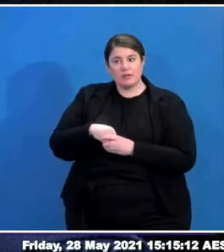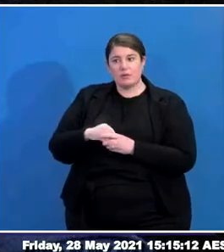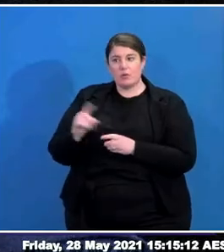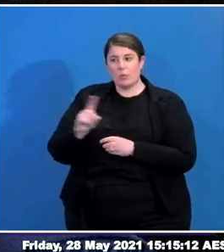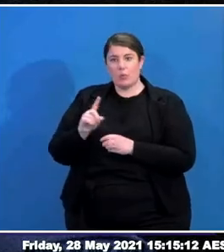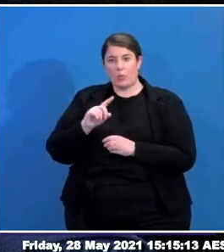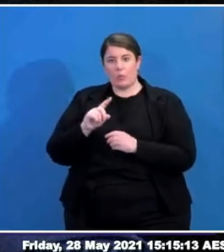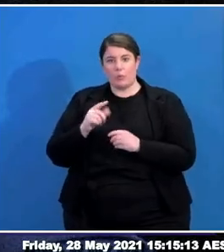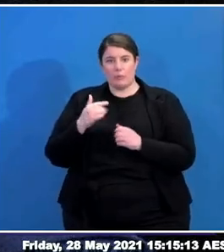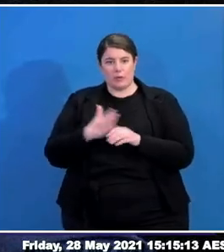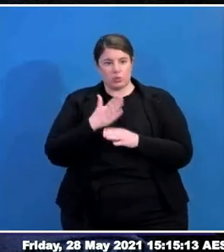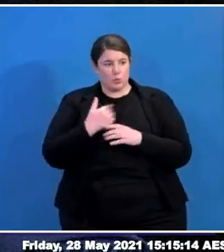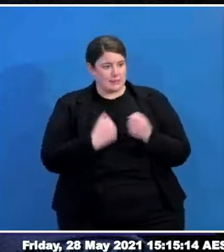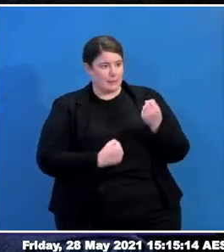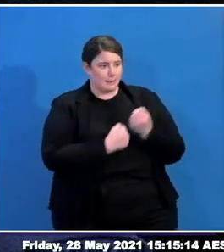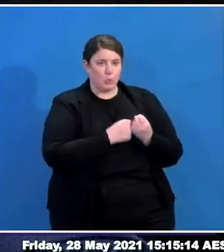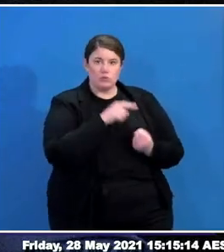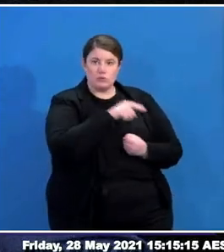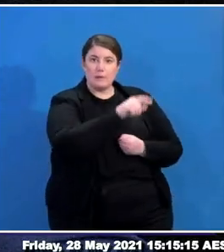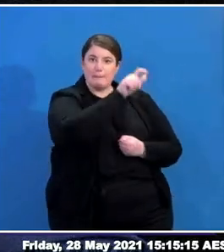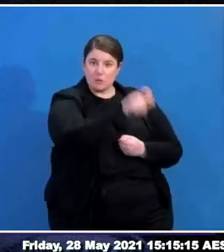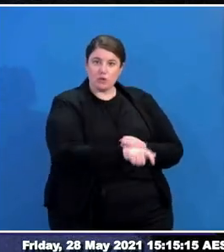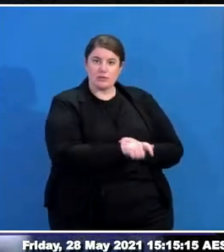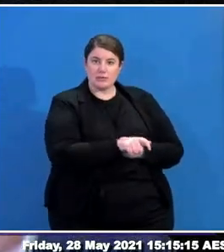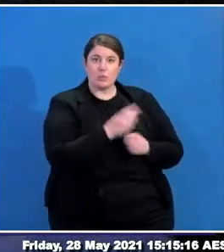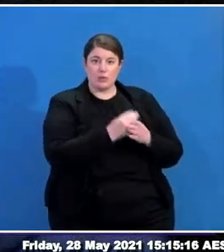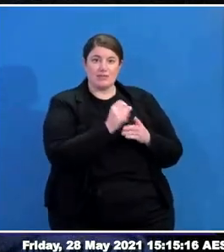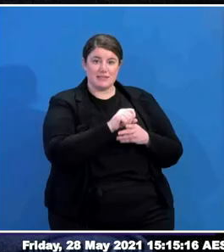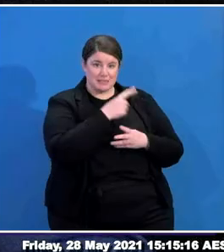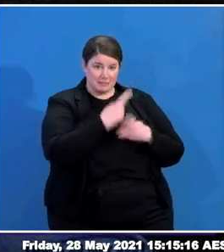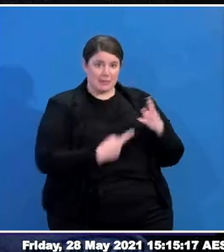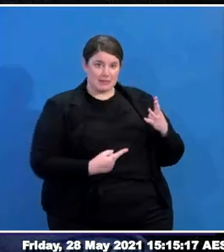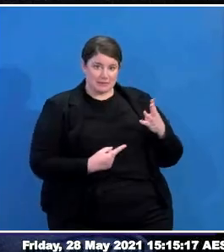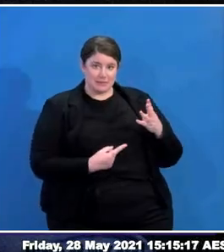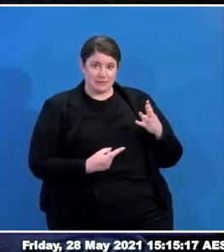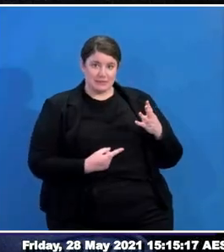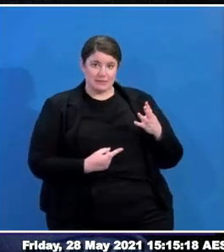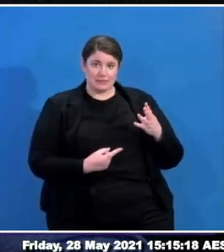interests of the participant, then we may, in such a hypothetical, invoke